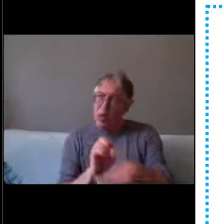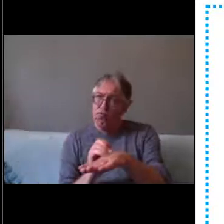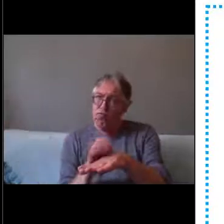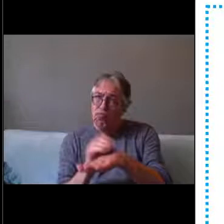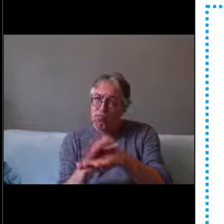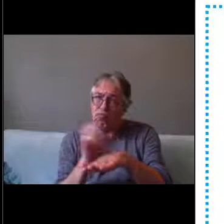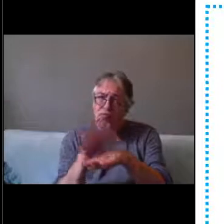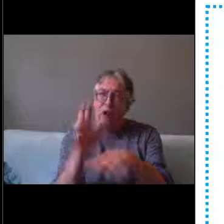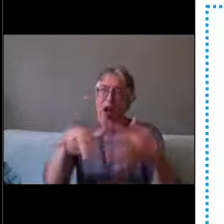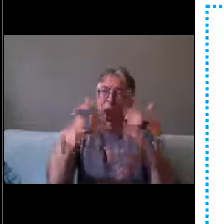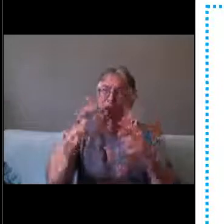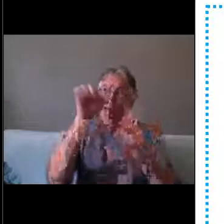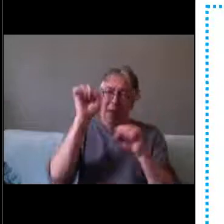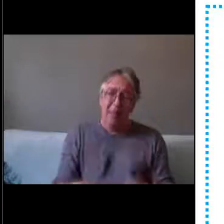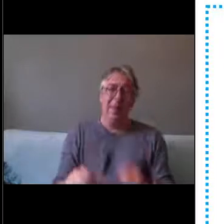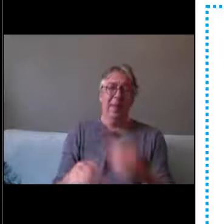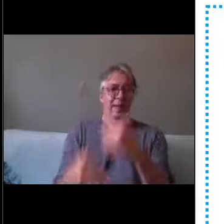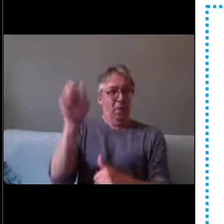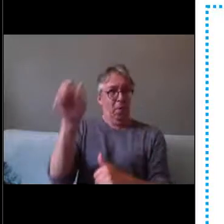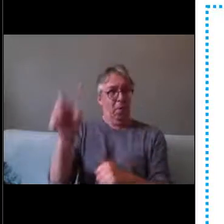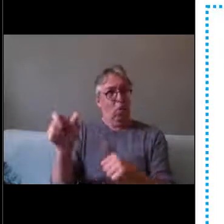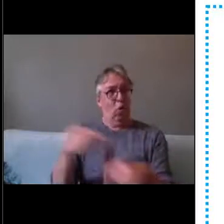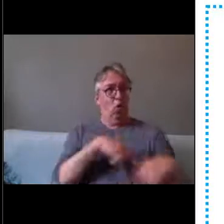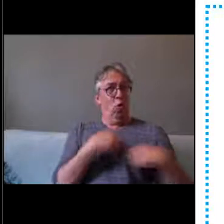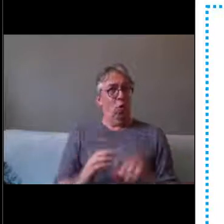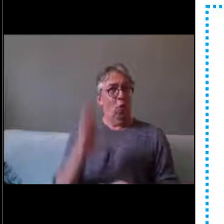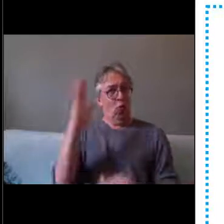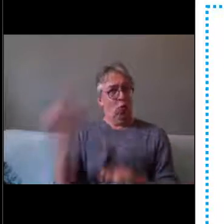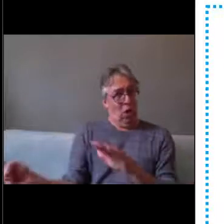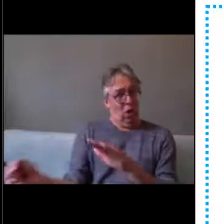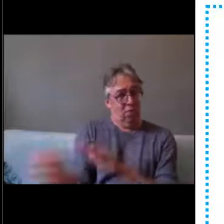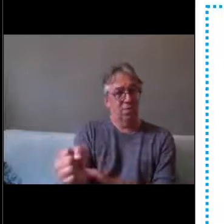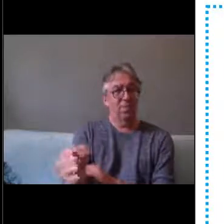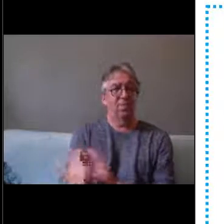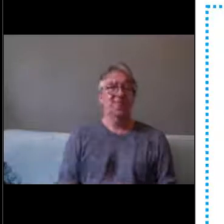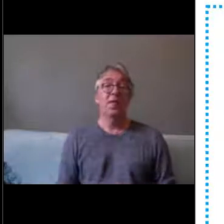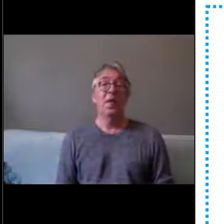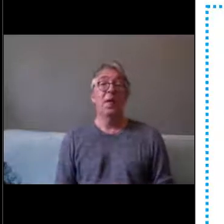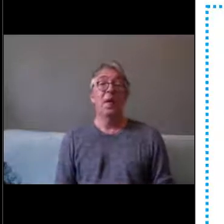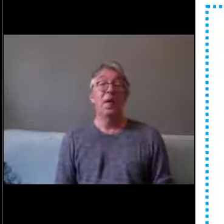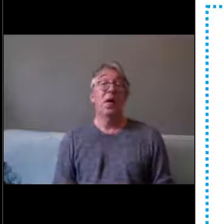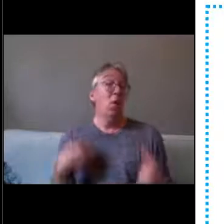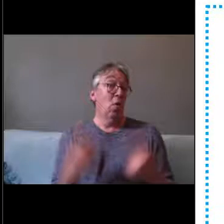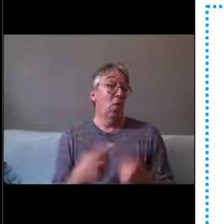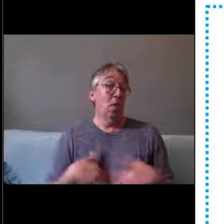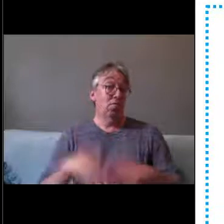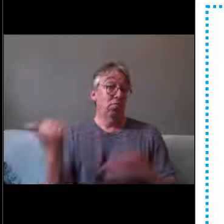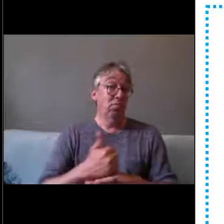through networking and exchange. And we also have a lot of information material